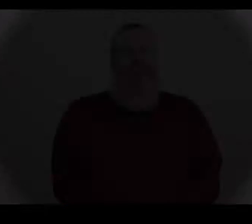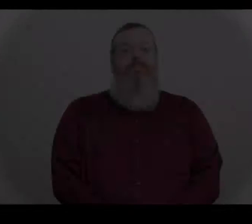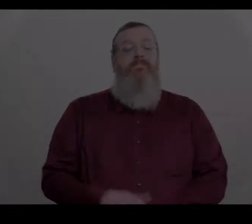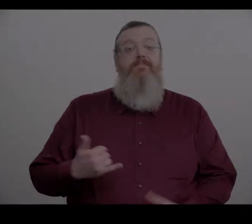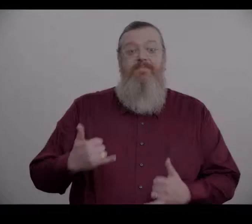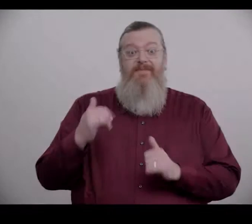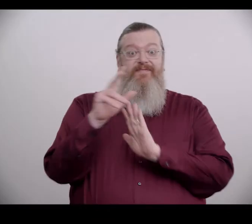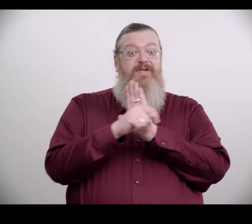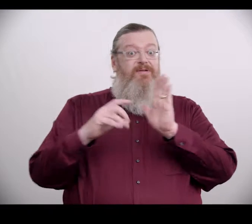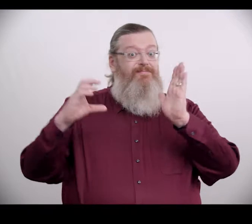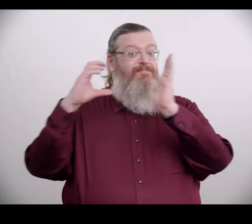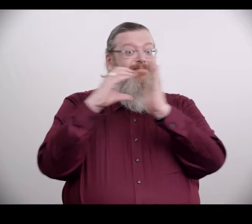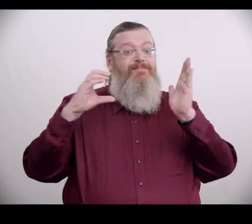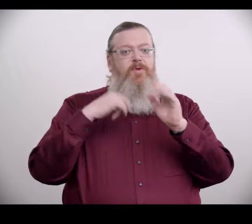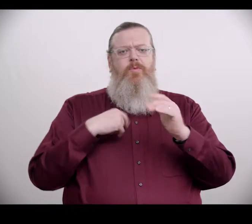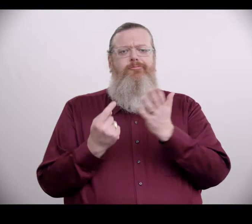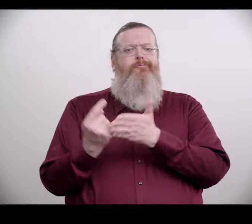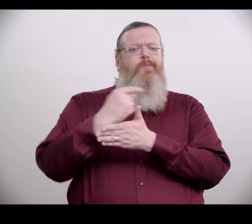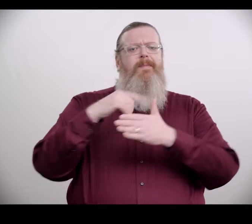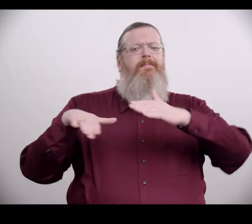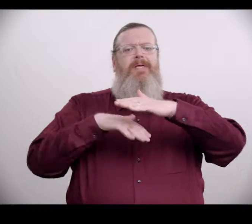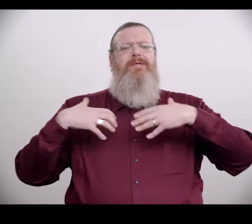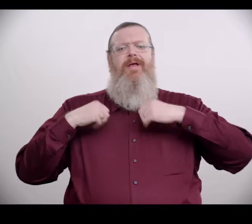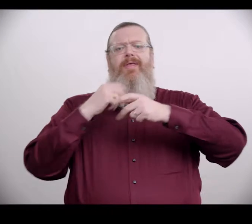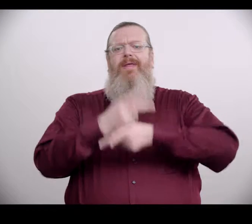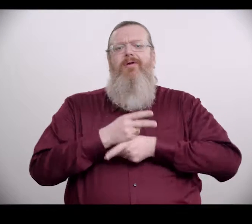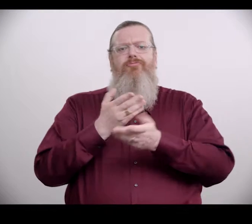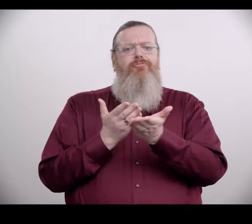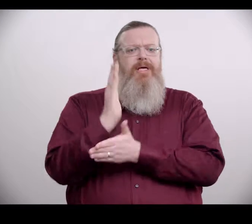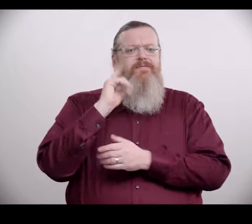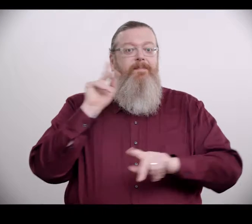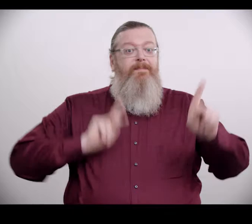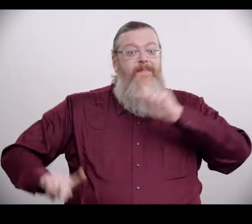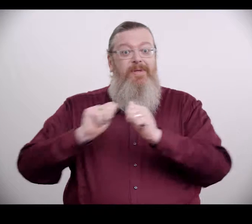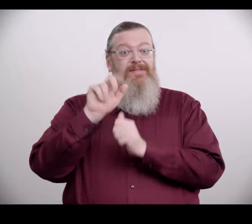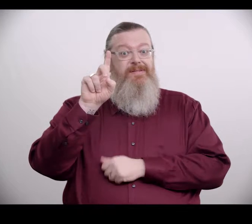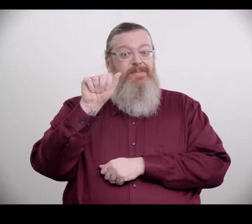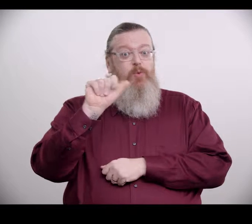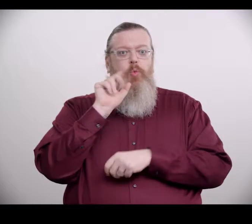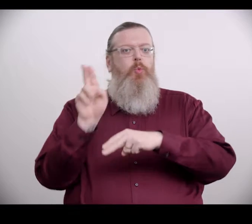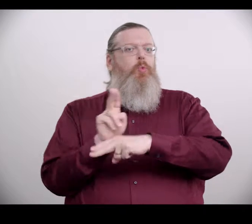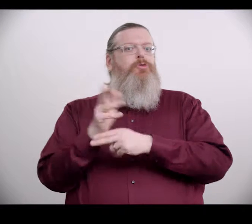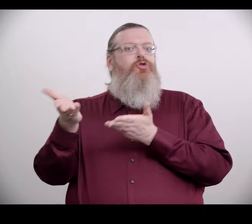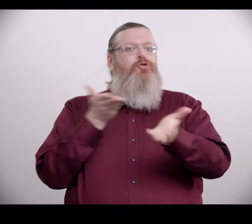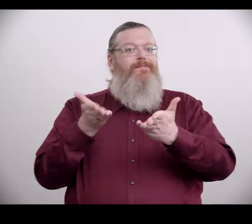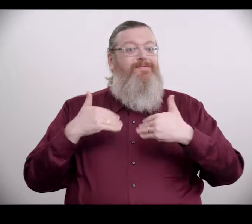In this video segment we will review basic health care rights of people with disabilities